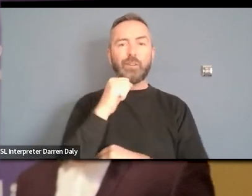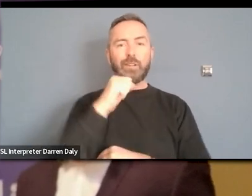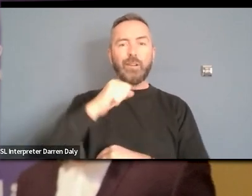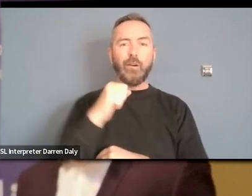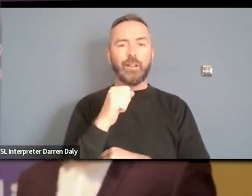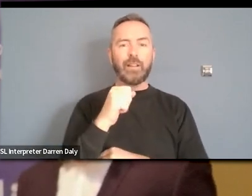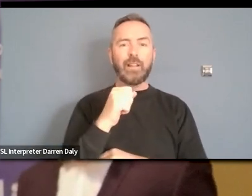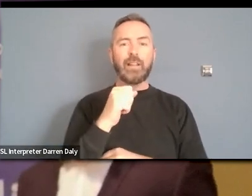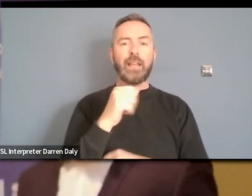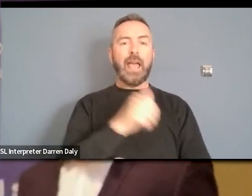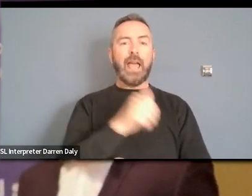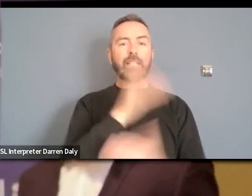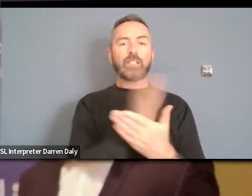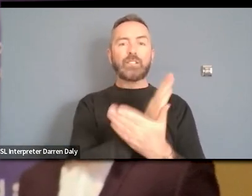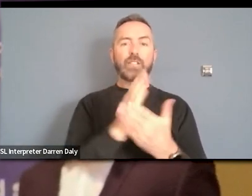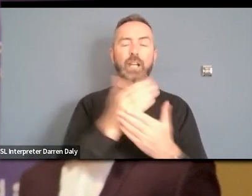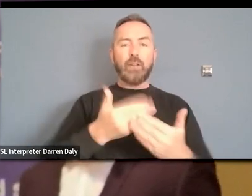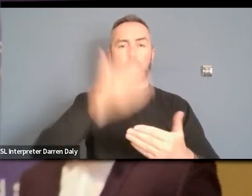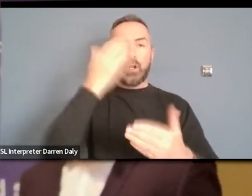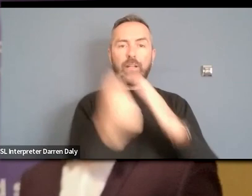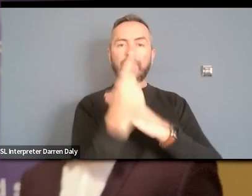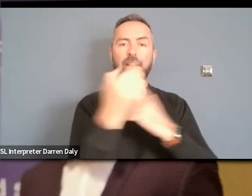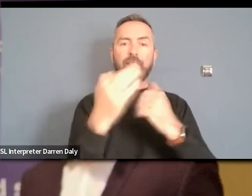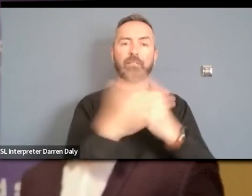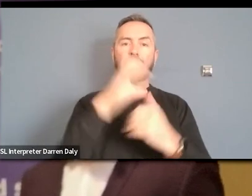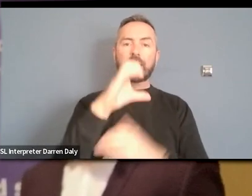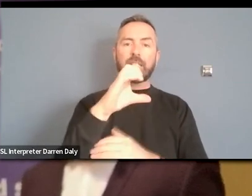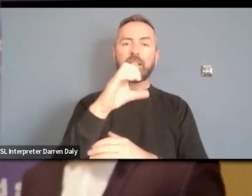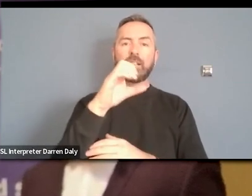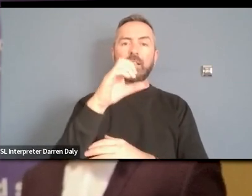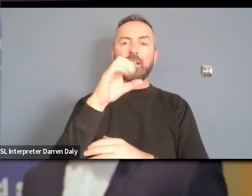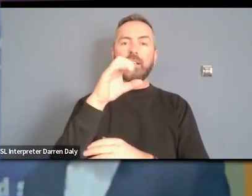Share Learning event of advocacy for the CH01 region.